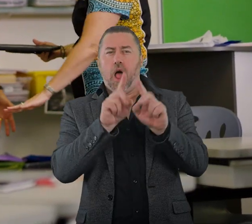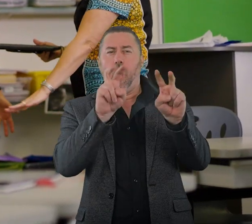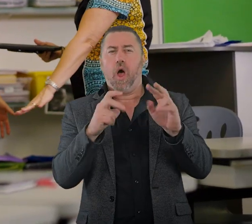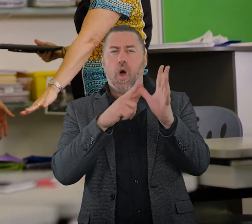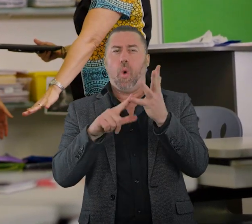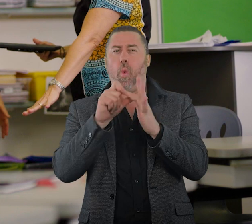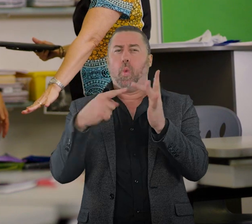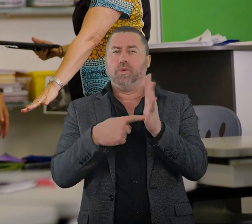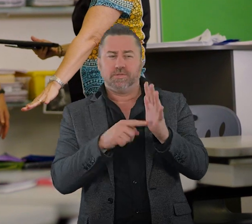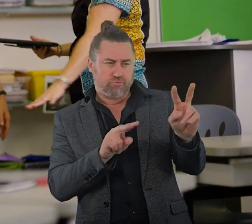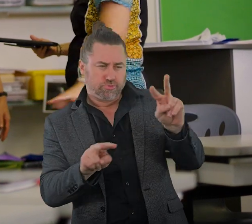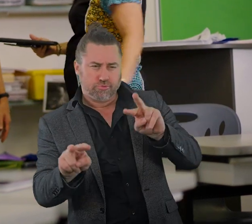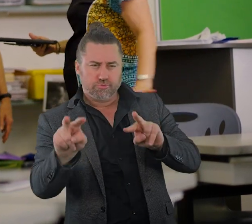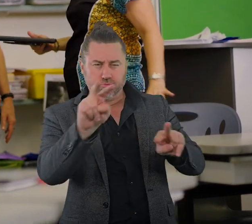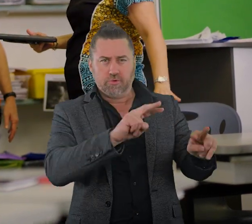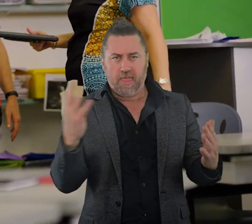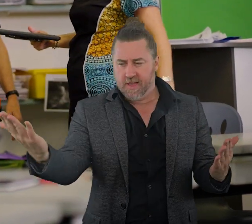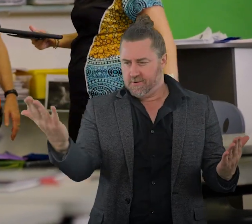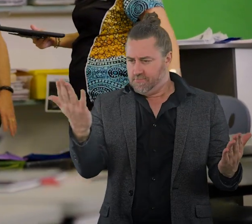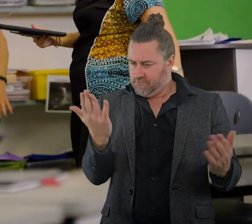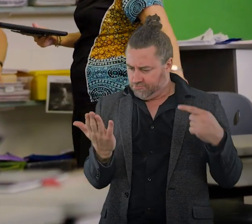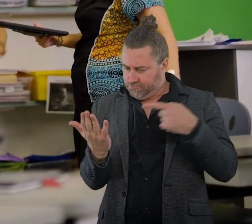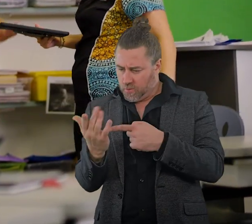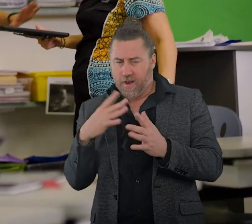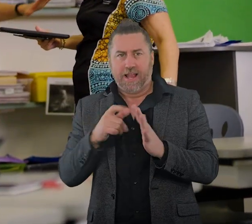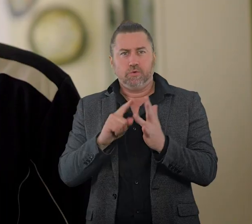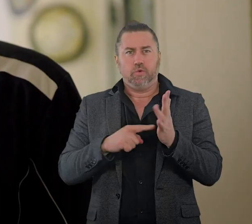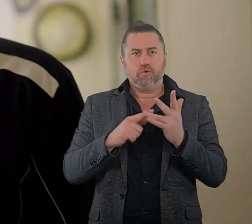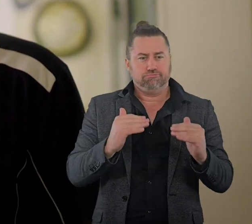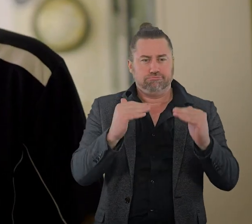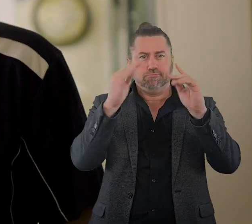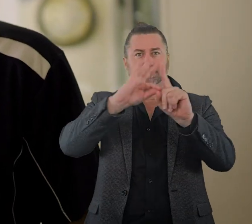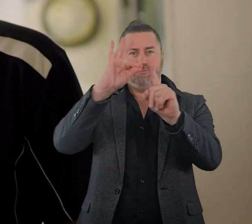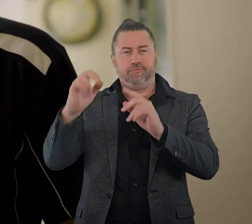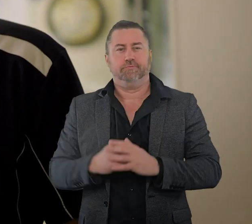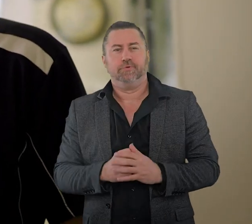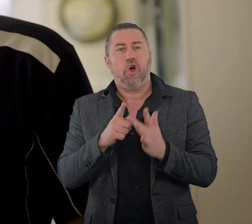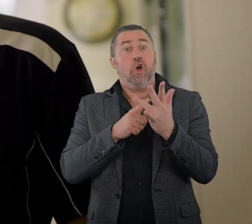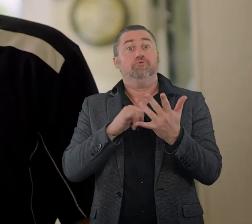done and to actually provide the evidence that would allow us to move the agenda forward. [Susan] That's when we got Joss to come